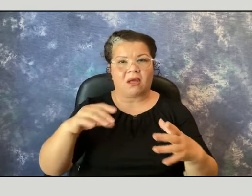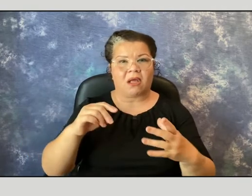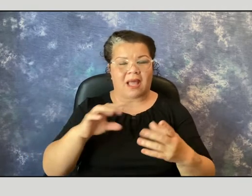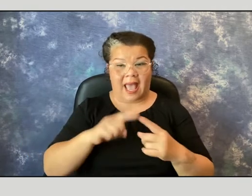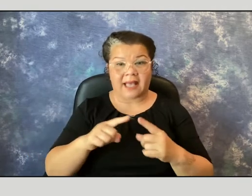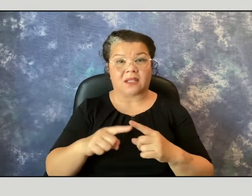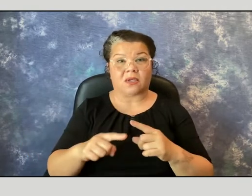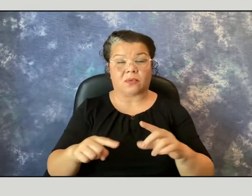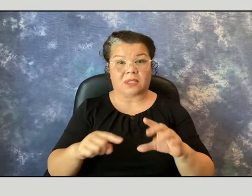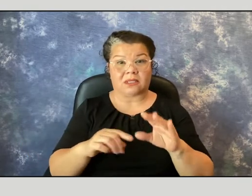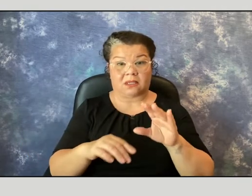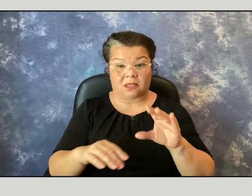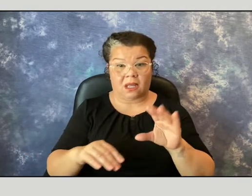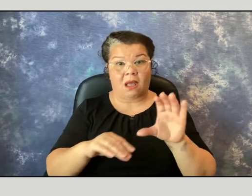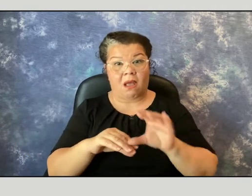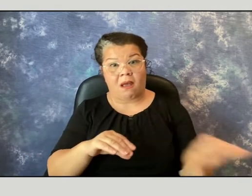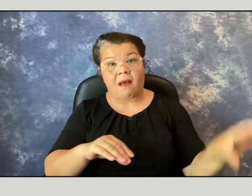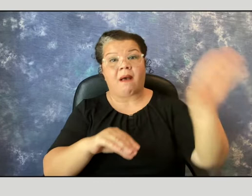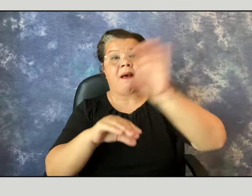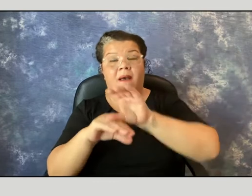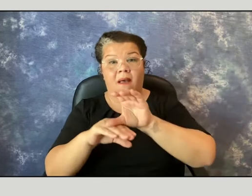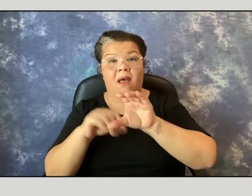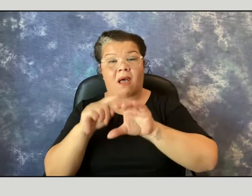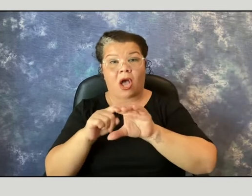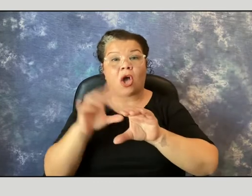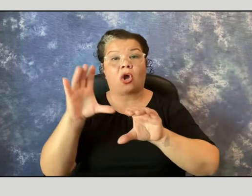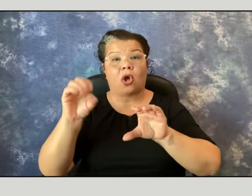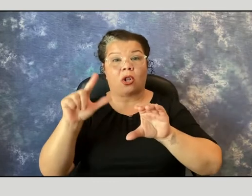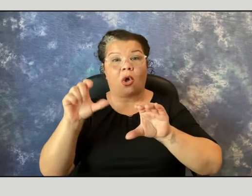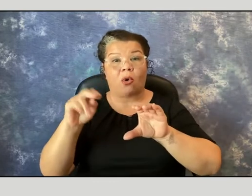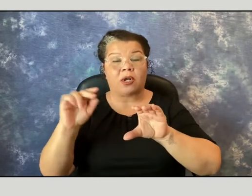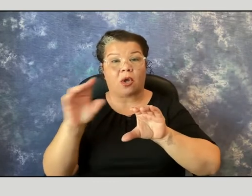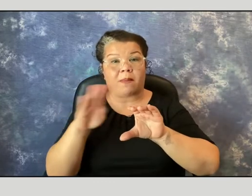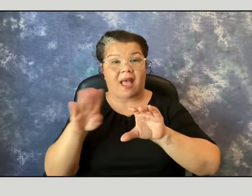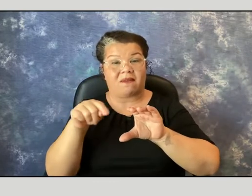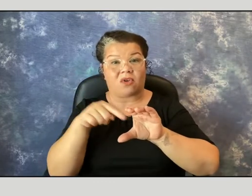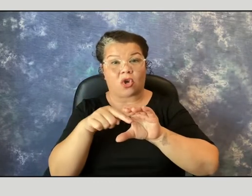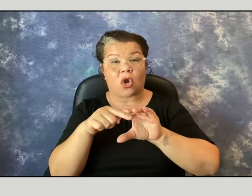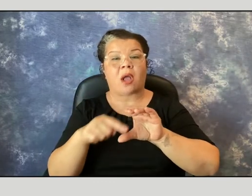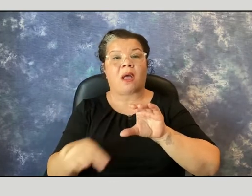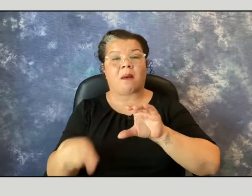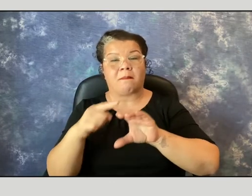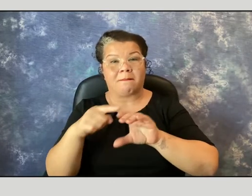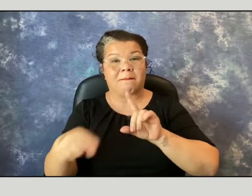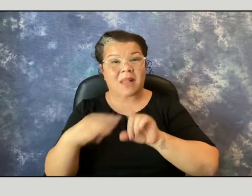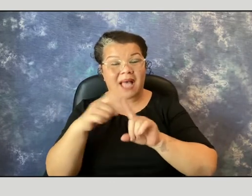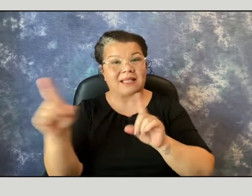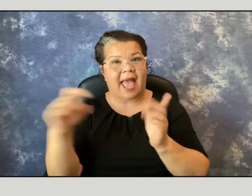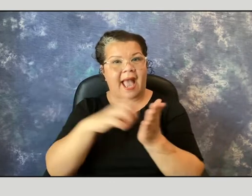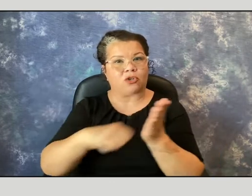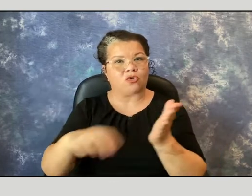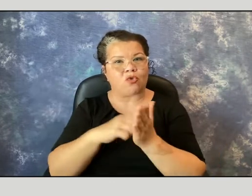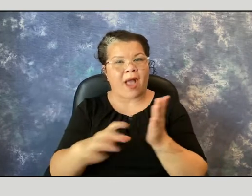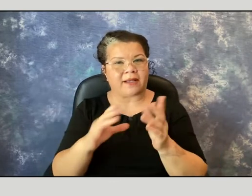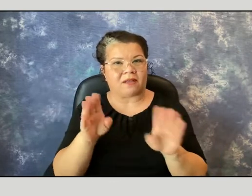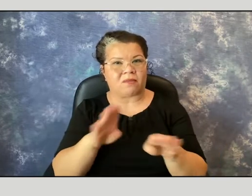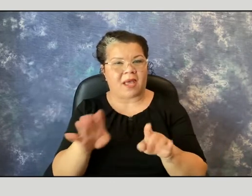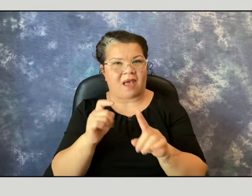and extractive experience of plantation slavery, so I think to be able to imagine a Puerto Rican future, we have to kind of understand